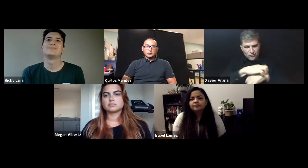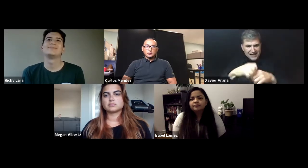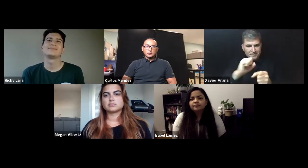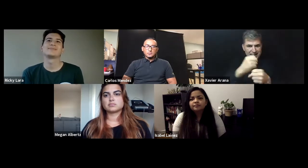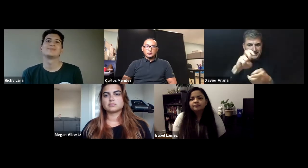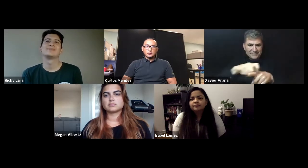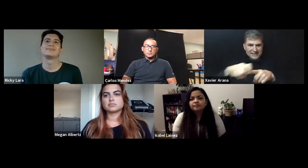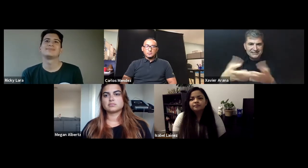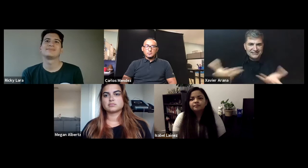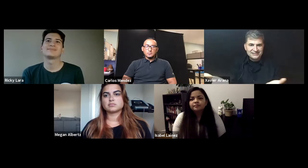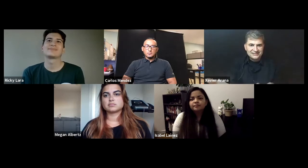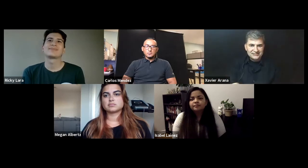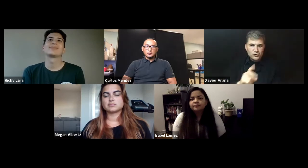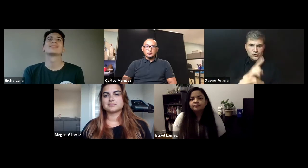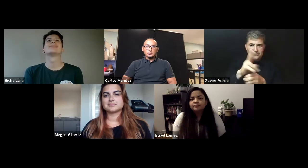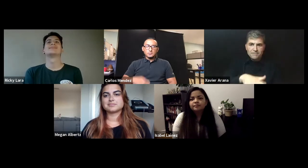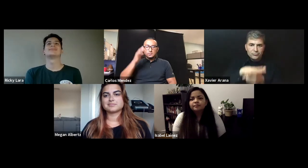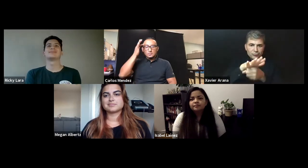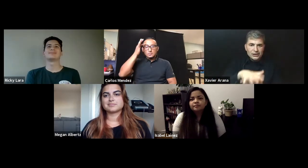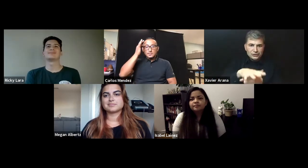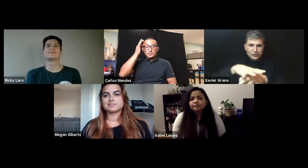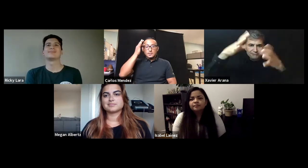I want to learn all sorts of things.